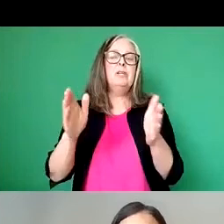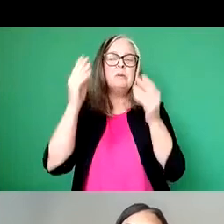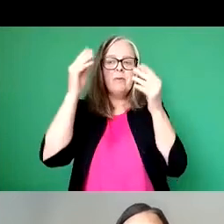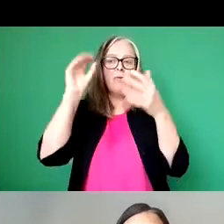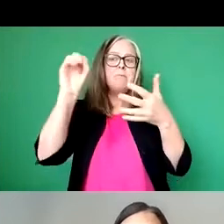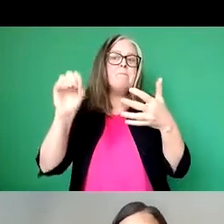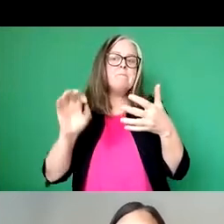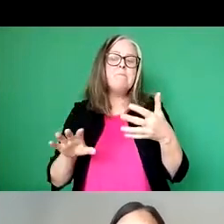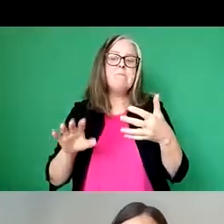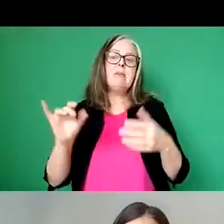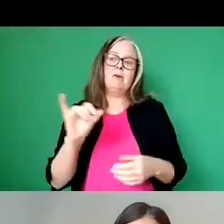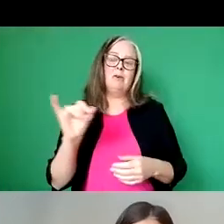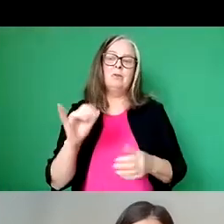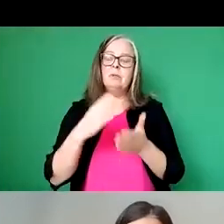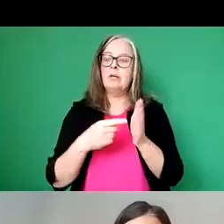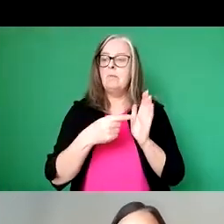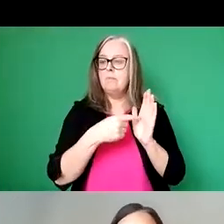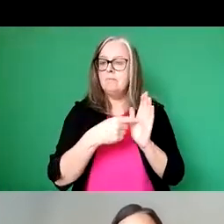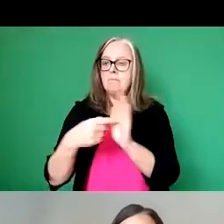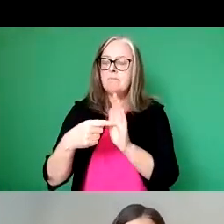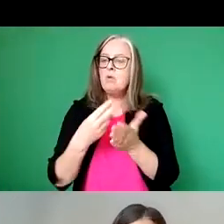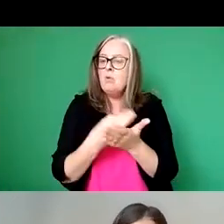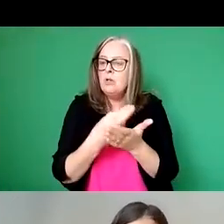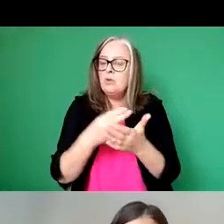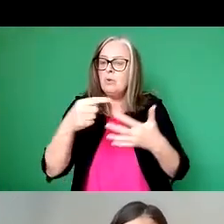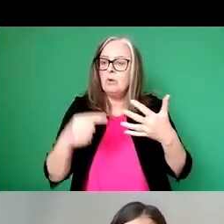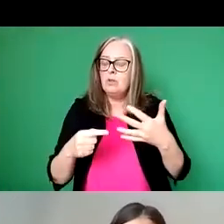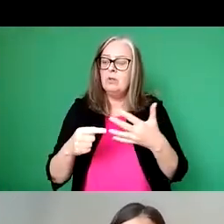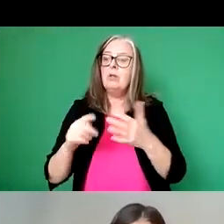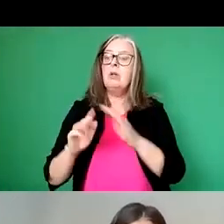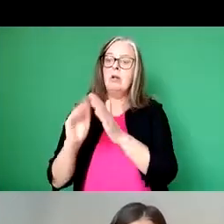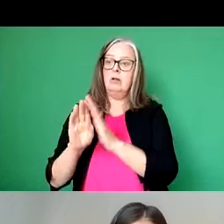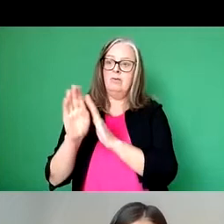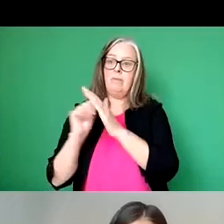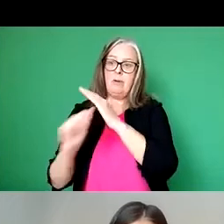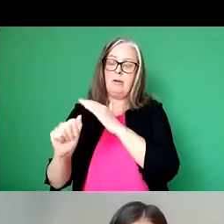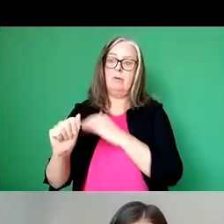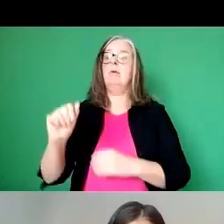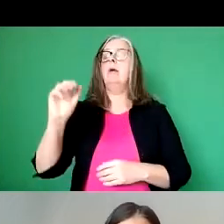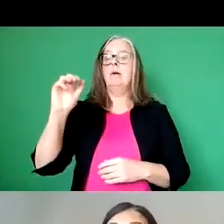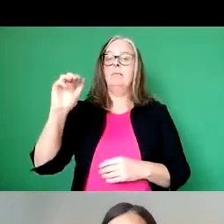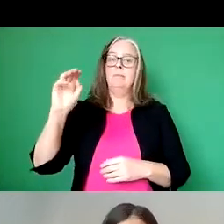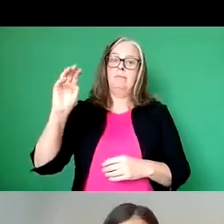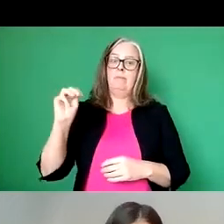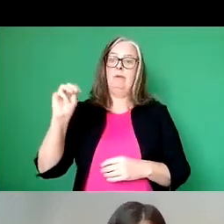as well as point to some resources developed by the manitoba accessibility office on this topic